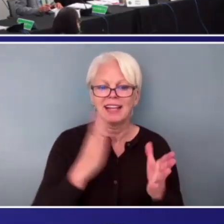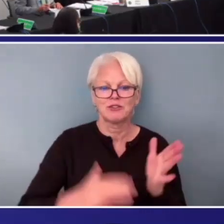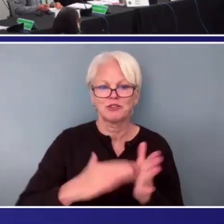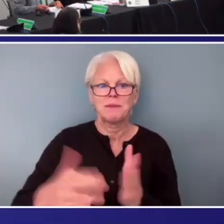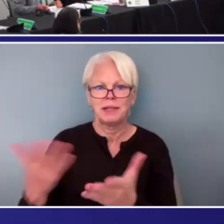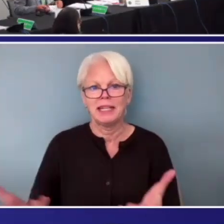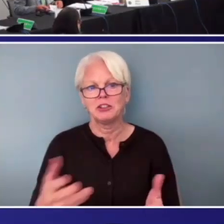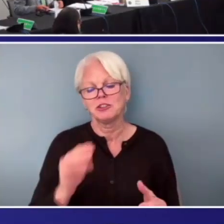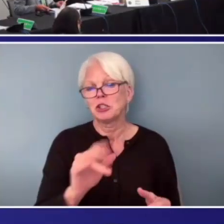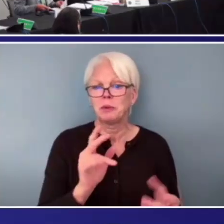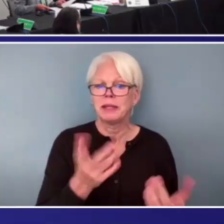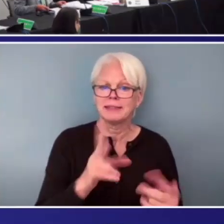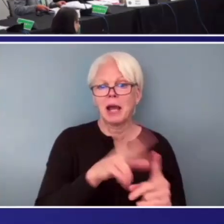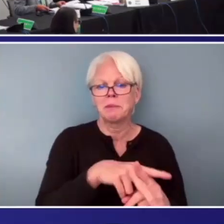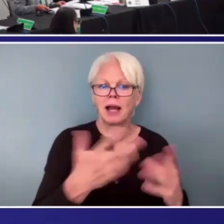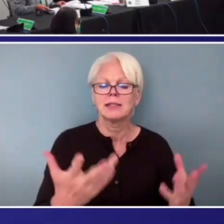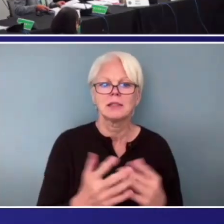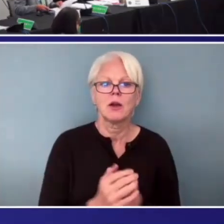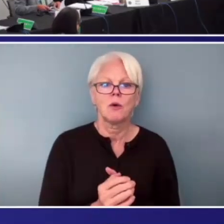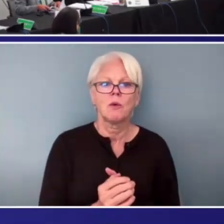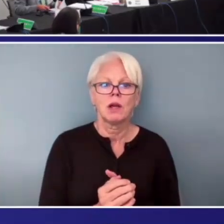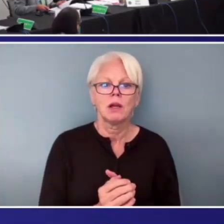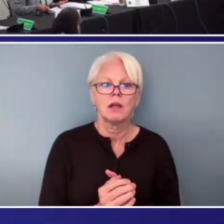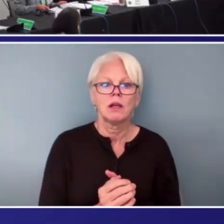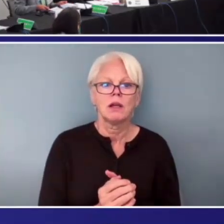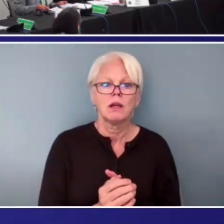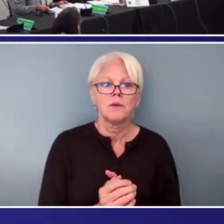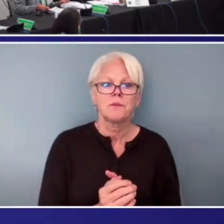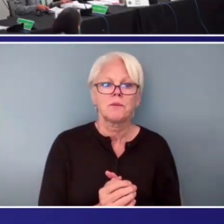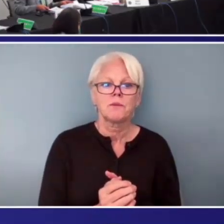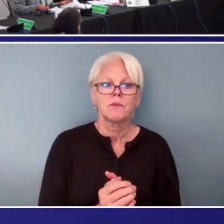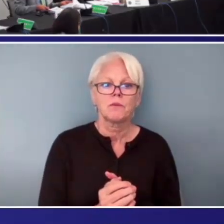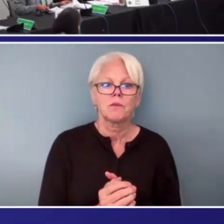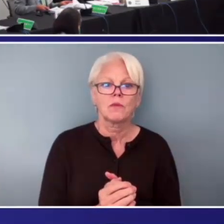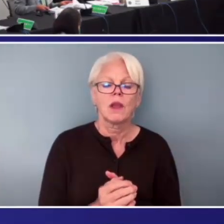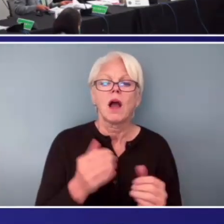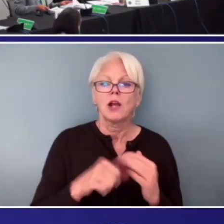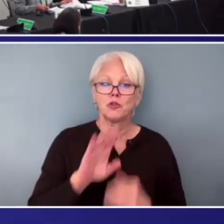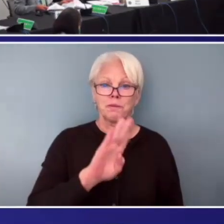So, as we get under (b)(2),